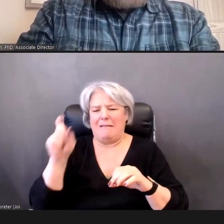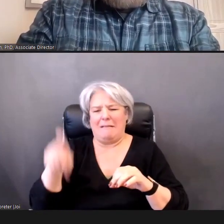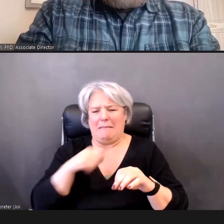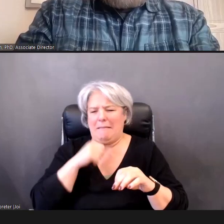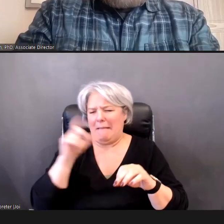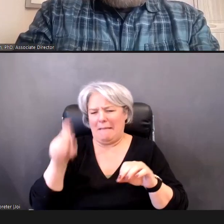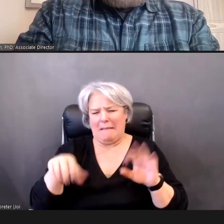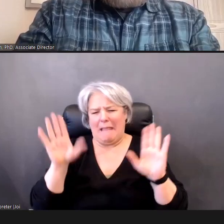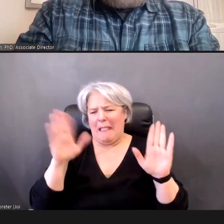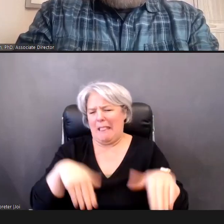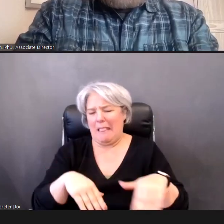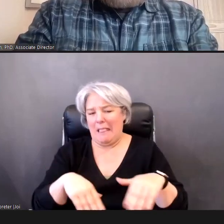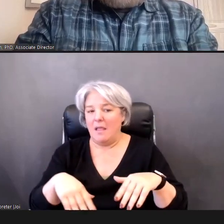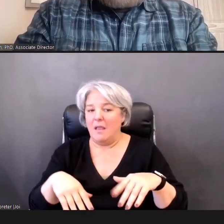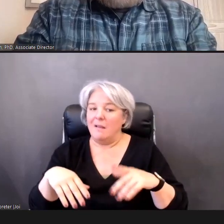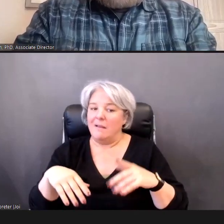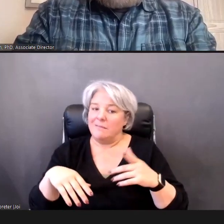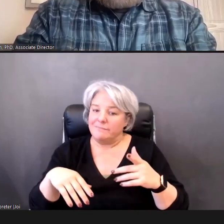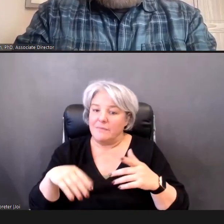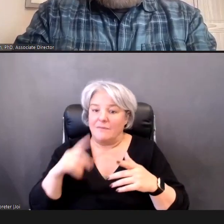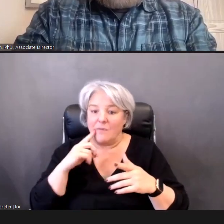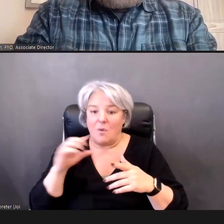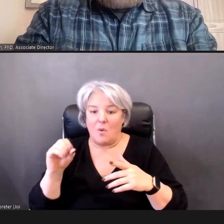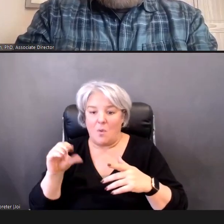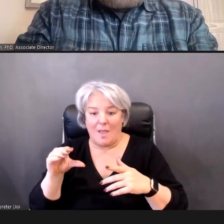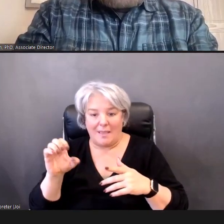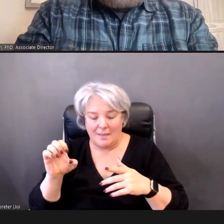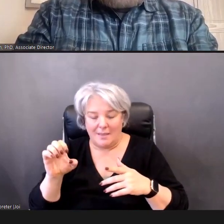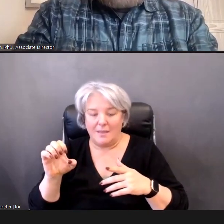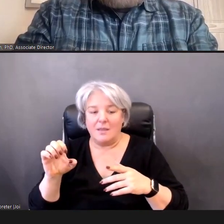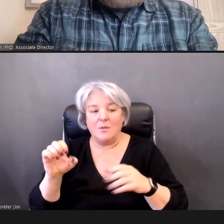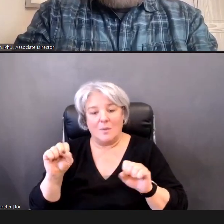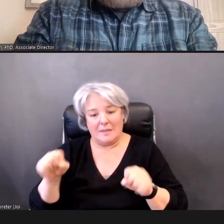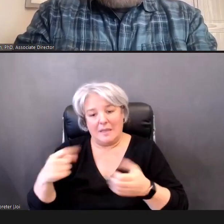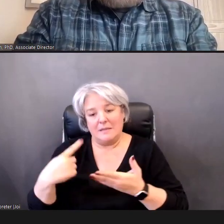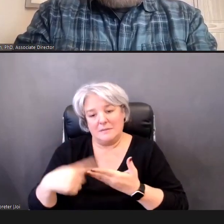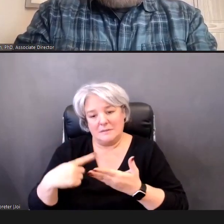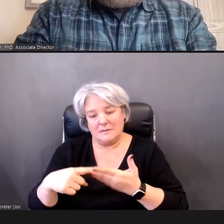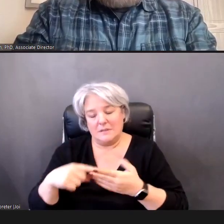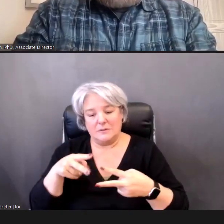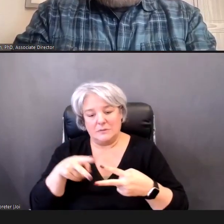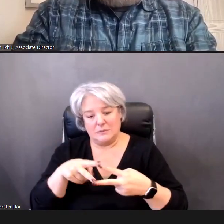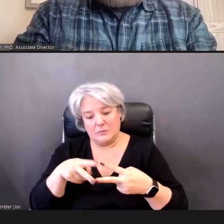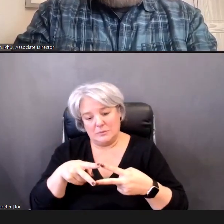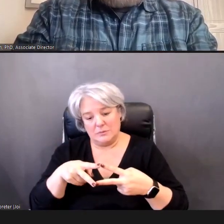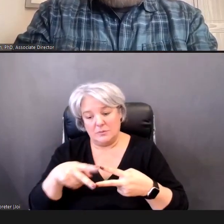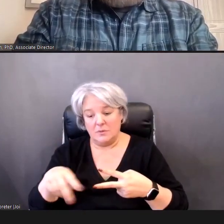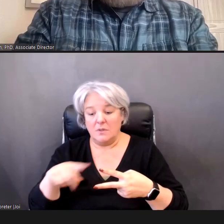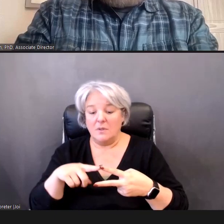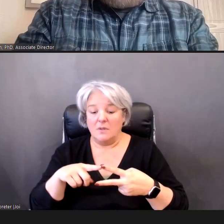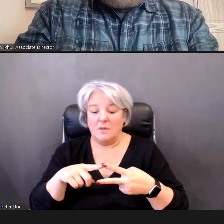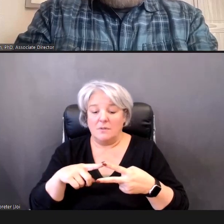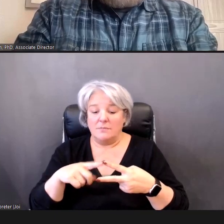oae I think um we can talk about that in